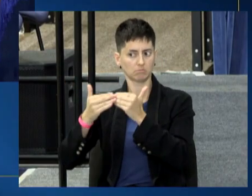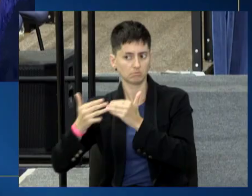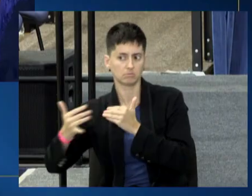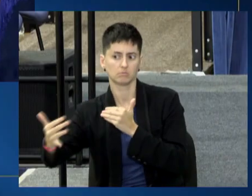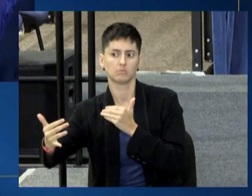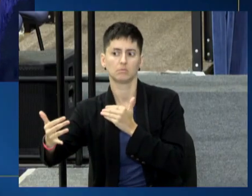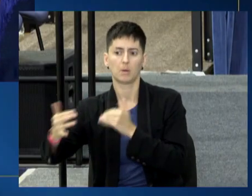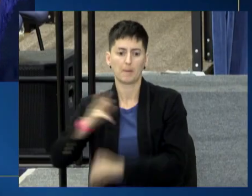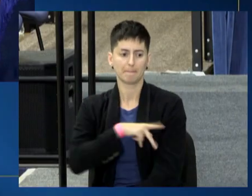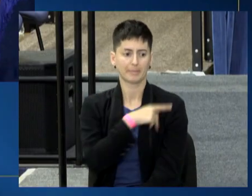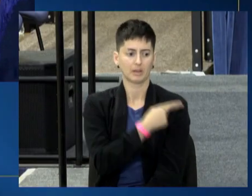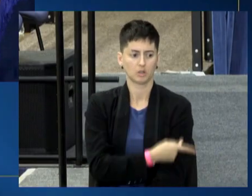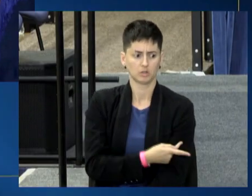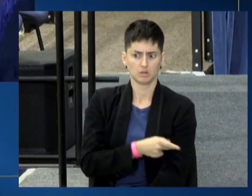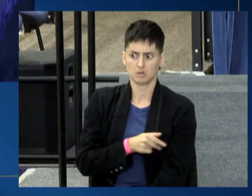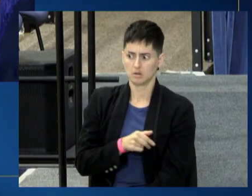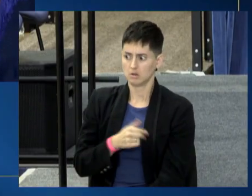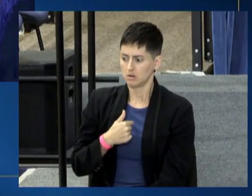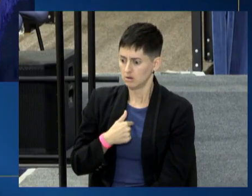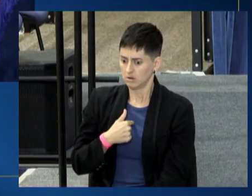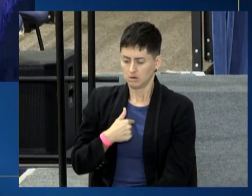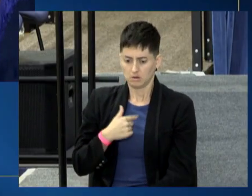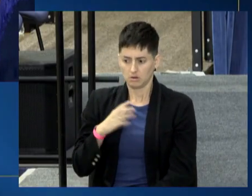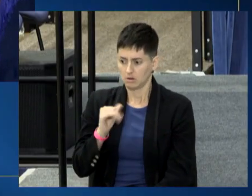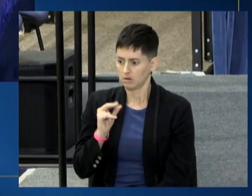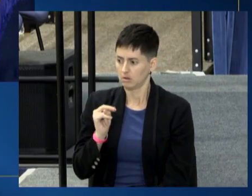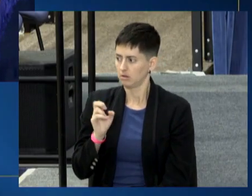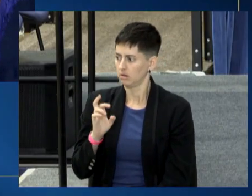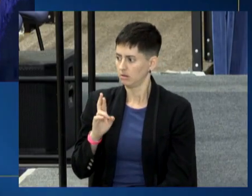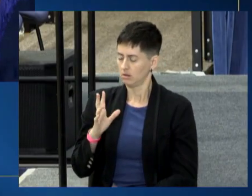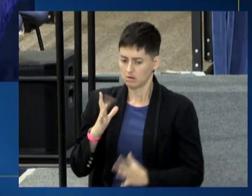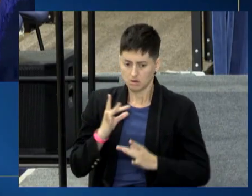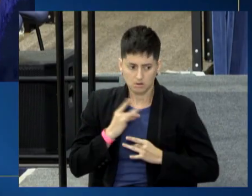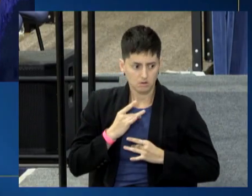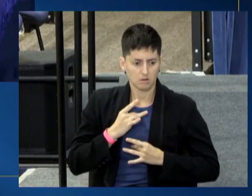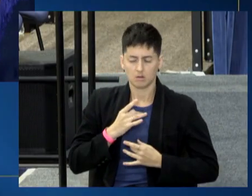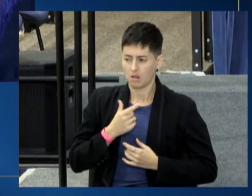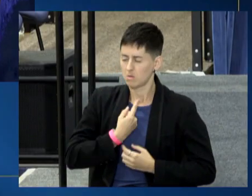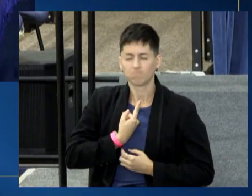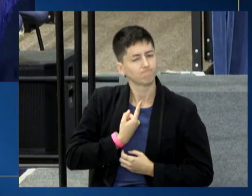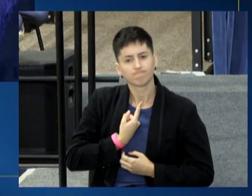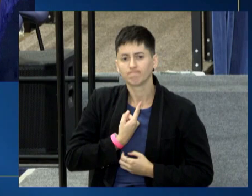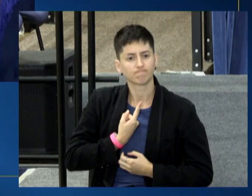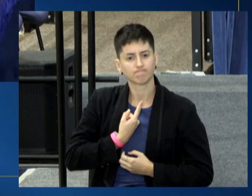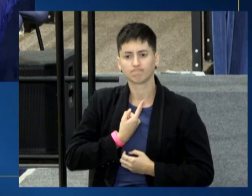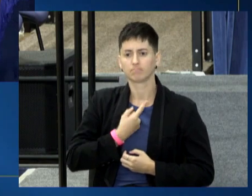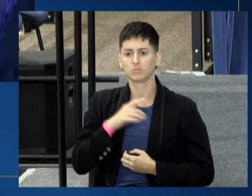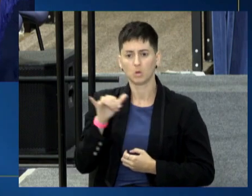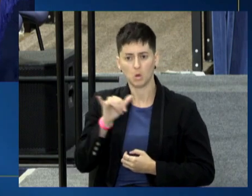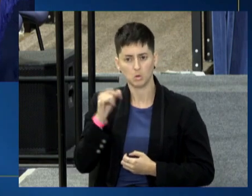Dr. Biden has also served as a tireless advocate for American Indian and Alaskan Native patients,